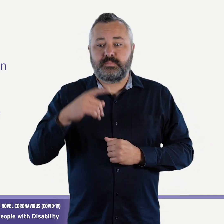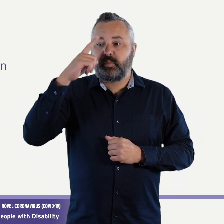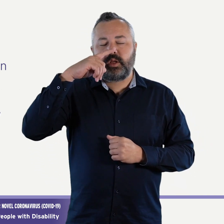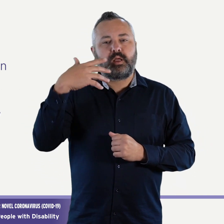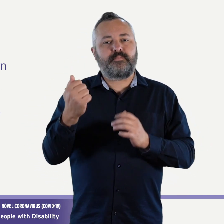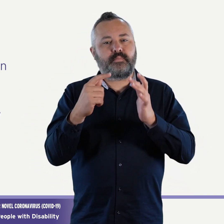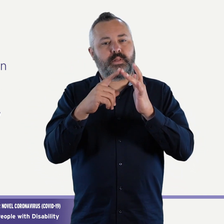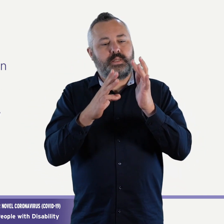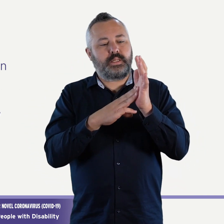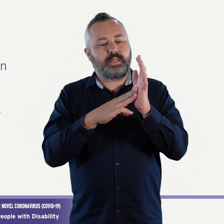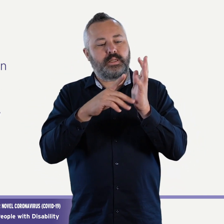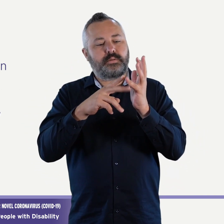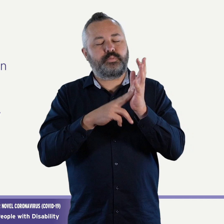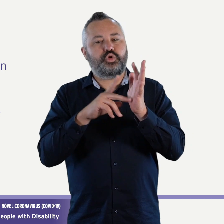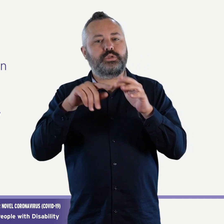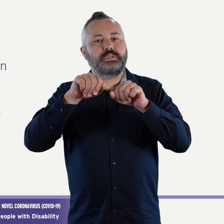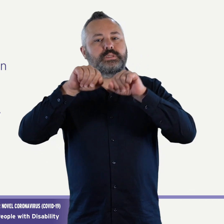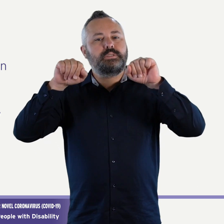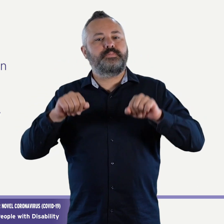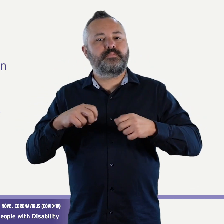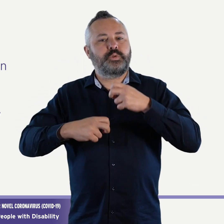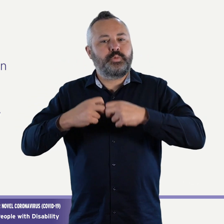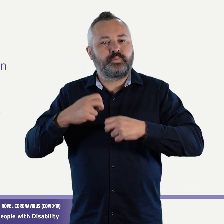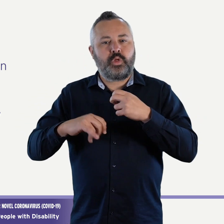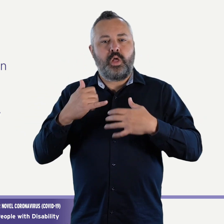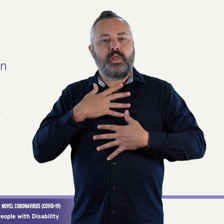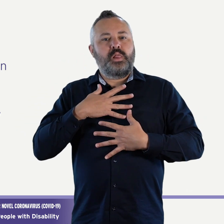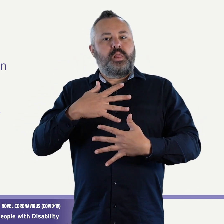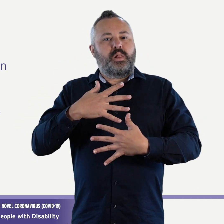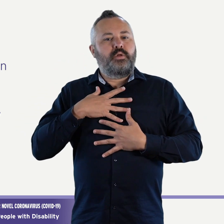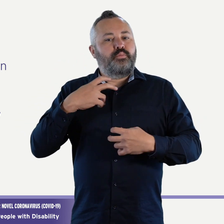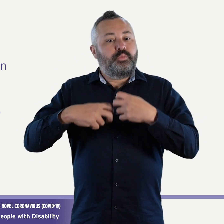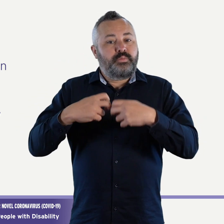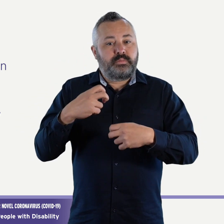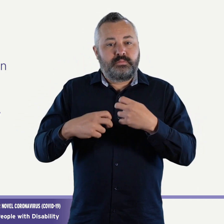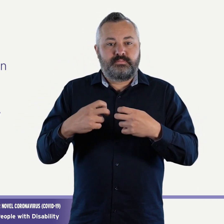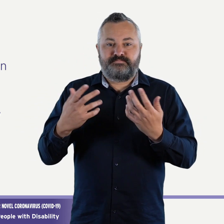People with compromised immune systems and vulnerability to respiratory illnesses.